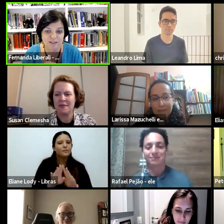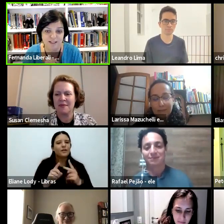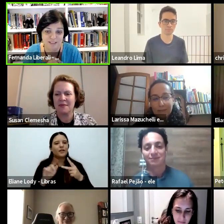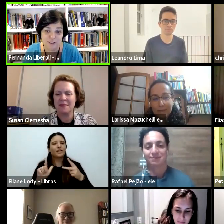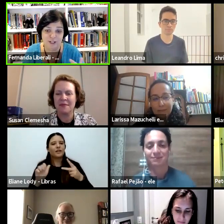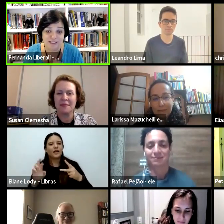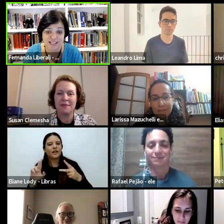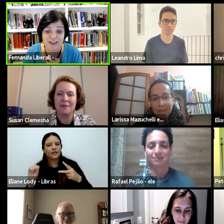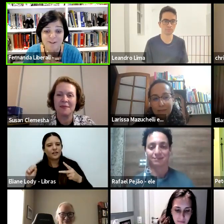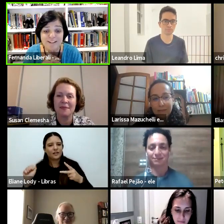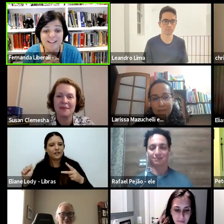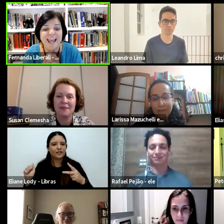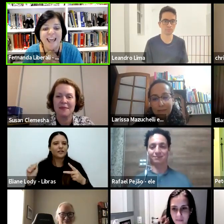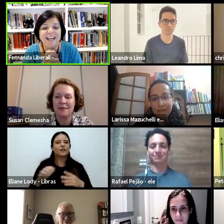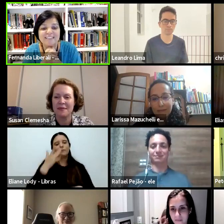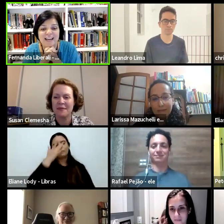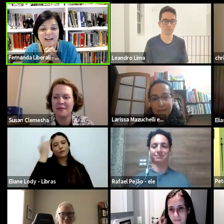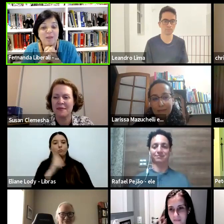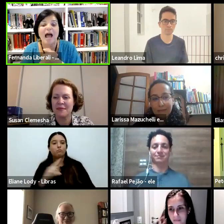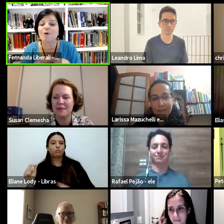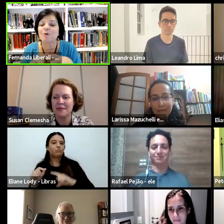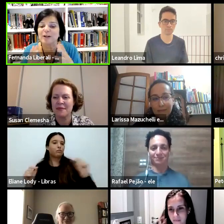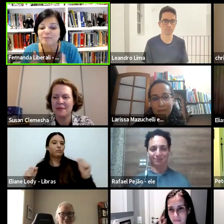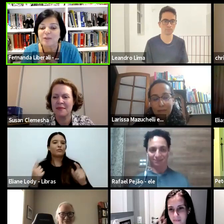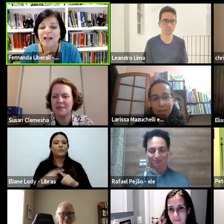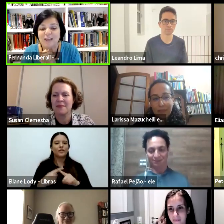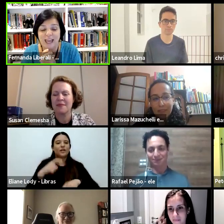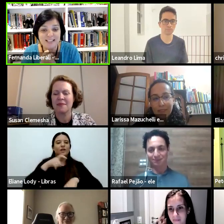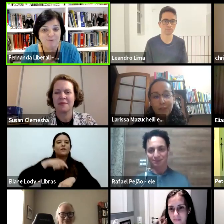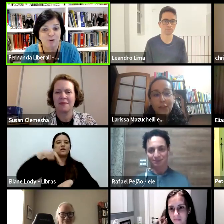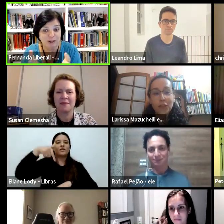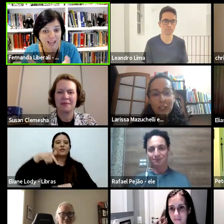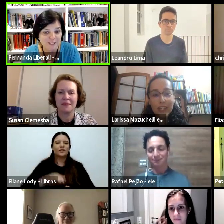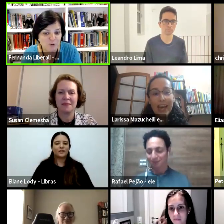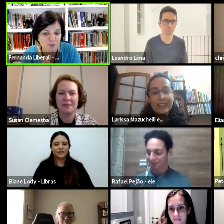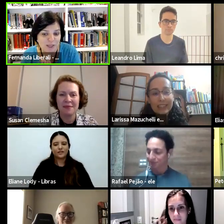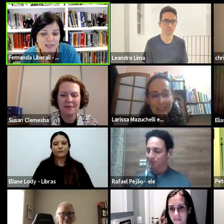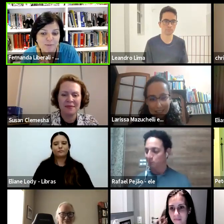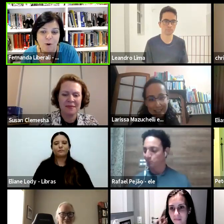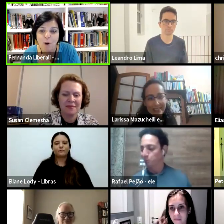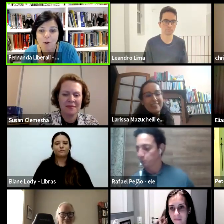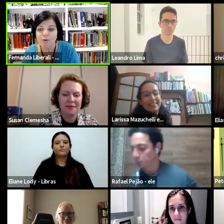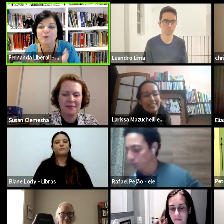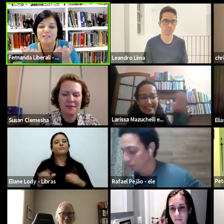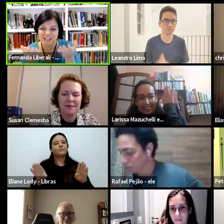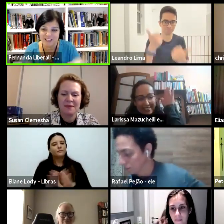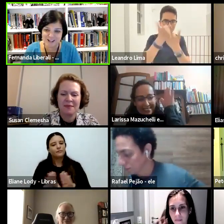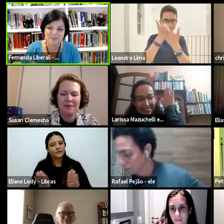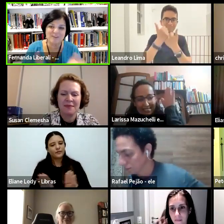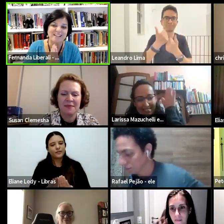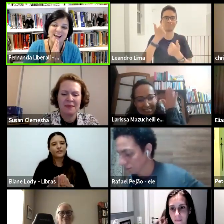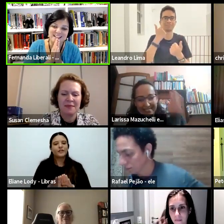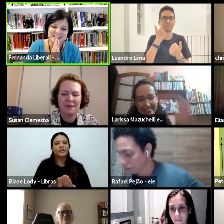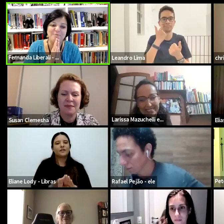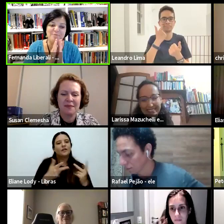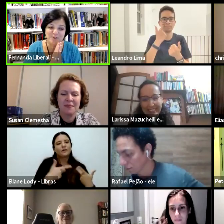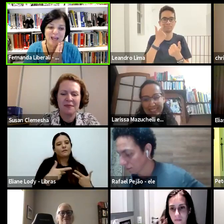who are already needed to leave because needed to leave because they teach at seven and. d our guests d our guests for next week d our guests for next week Paul